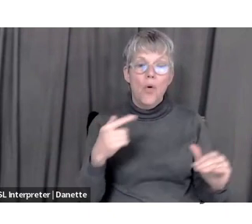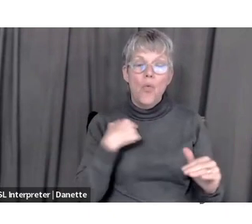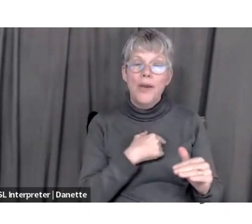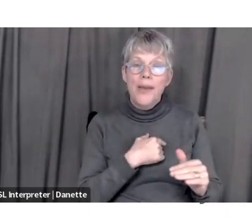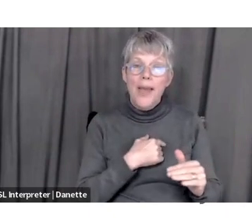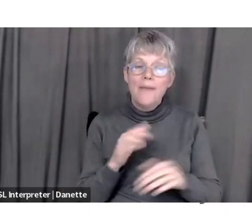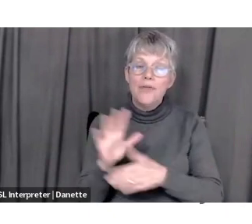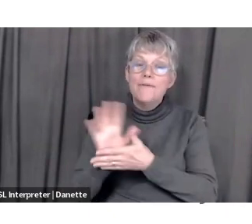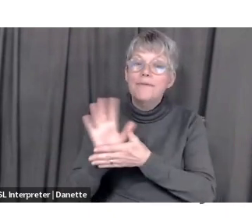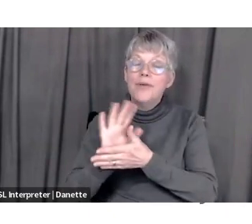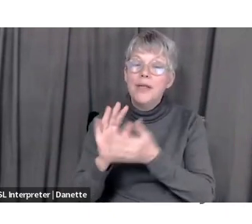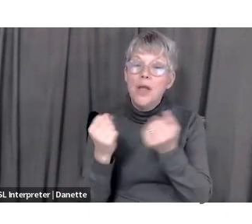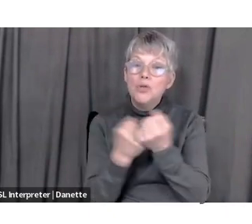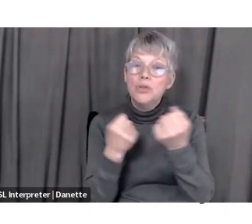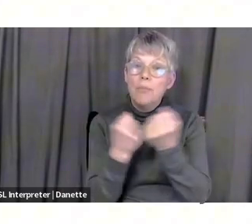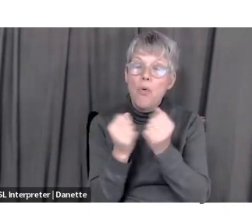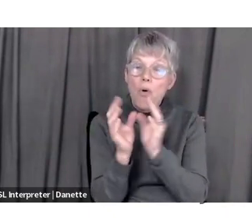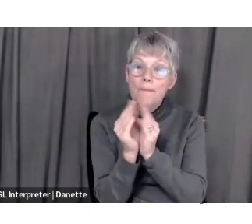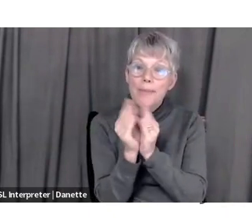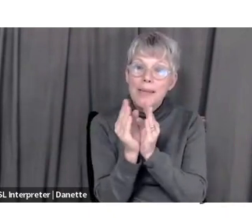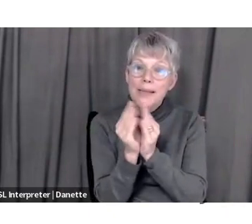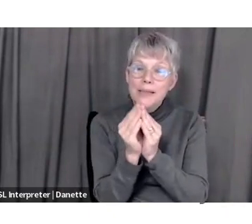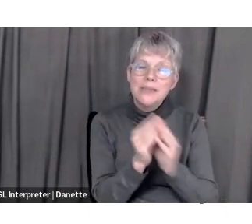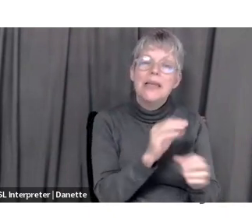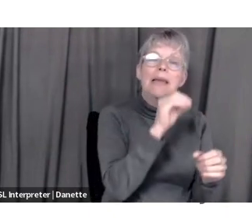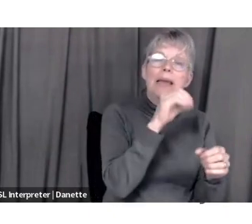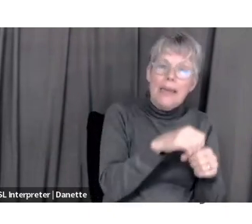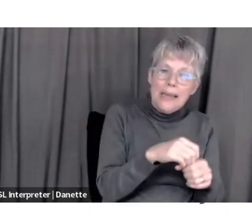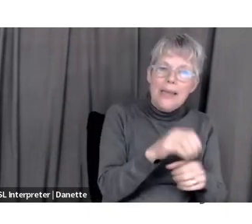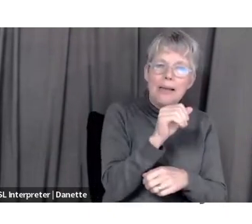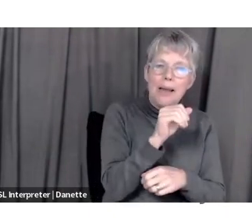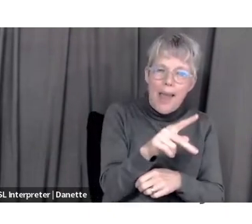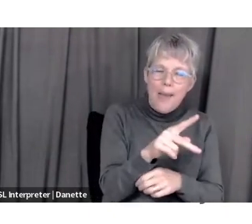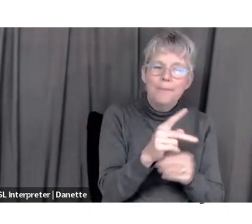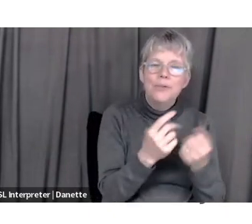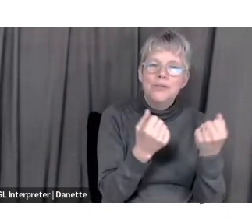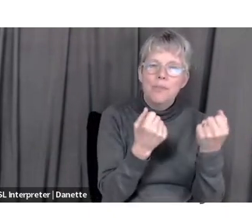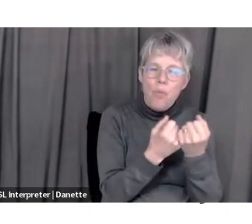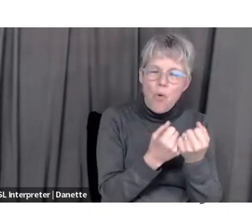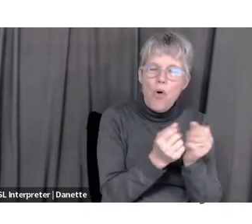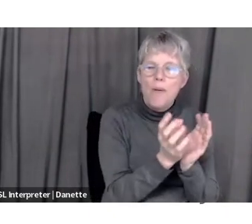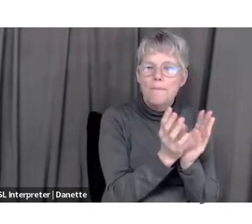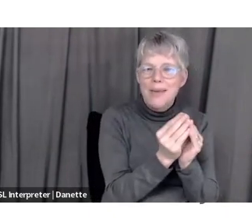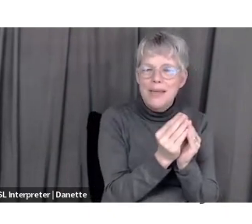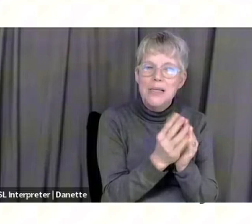We do have video support meetings. We have in app support meetings that are offered typically.